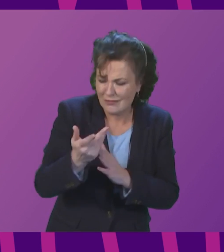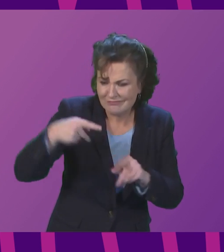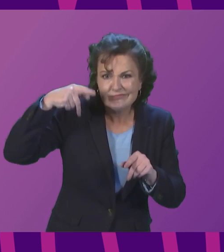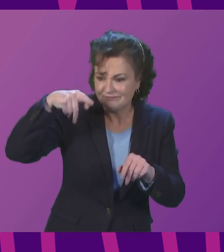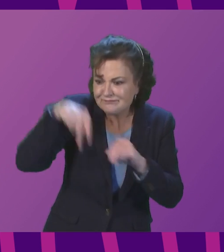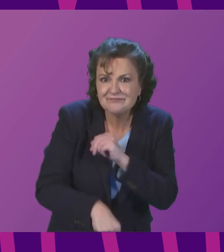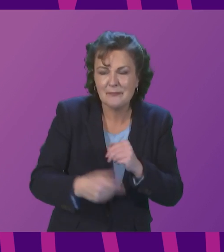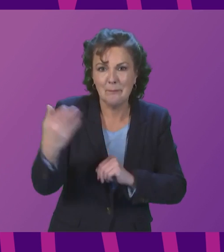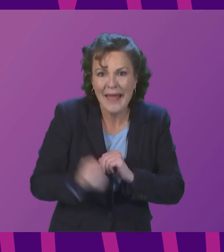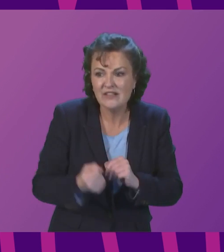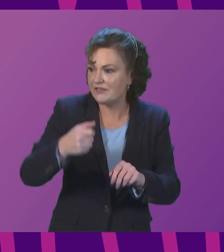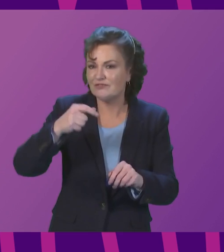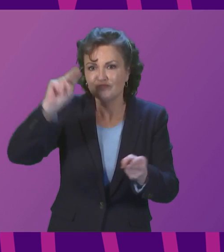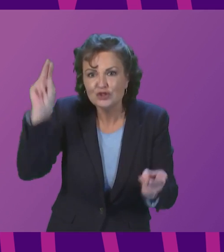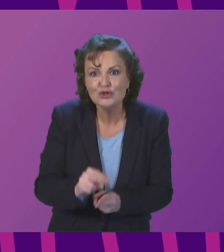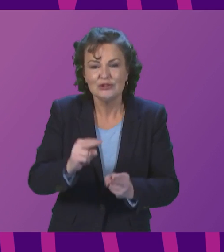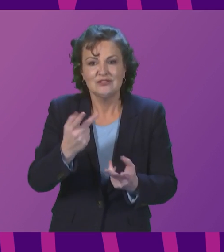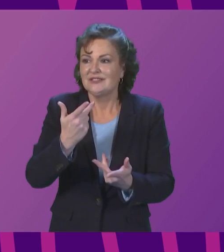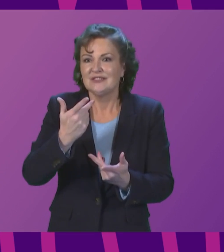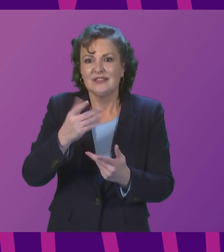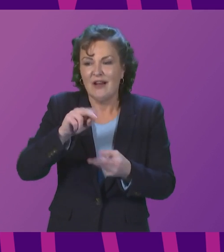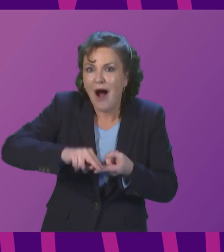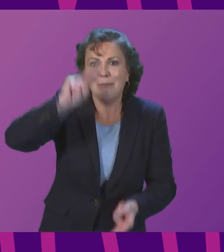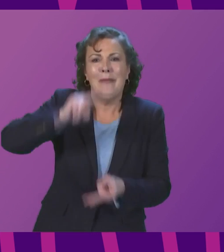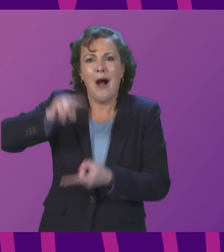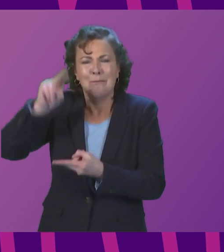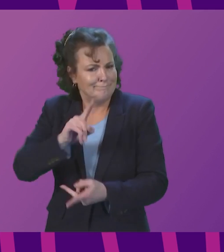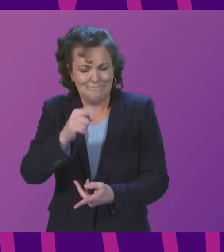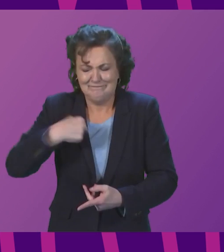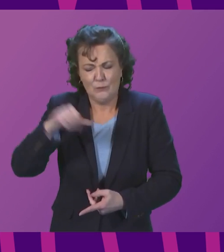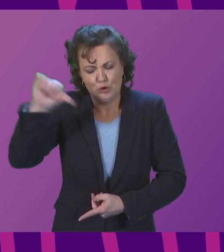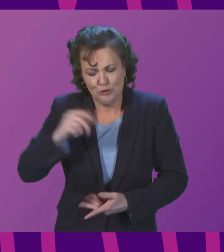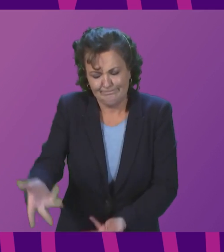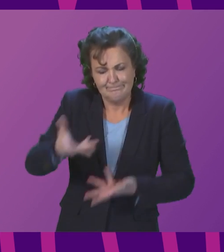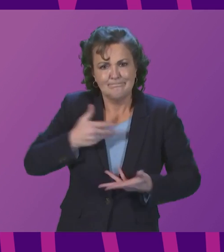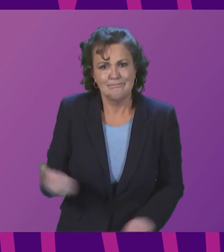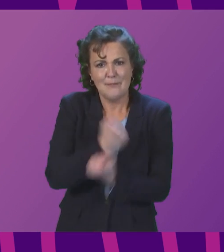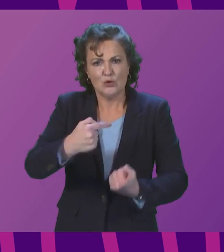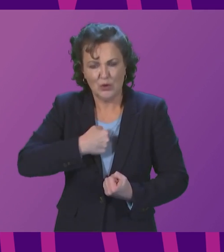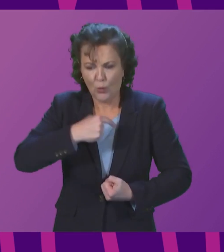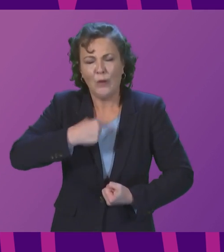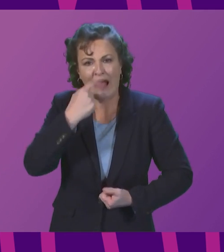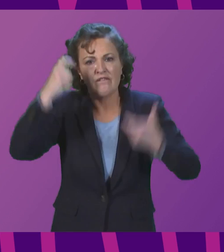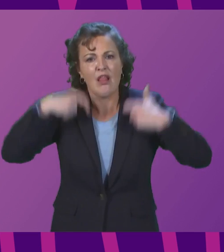instead of arguing for the powers to lie here, where we can use them to do more to help the most vulnerable people in our society.